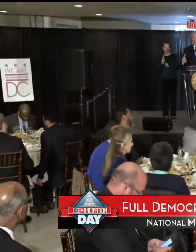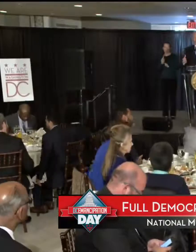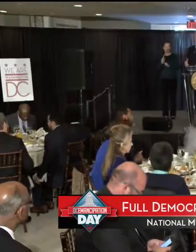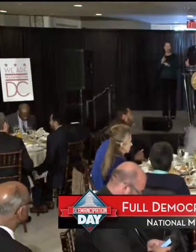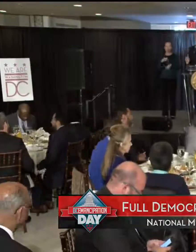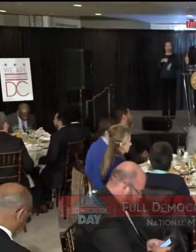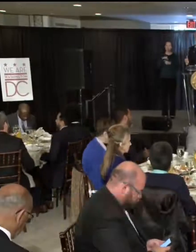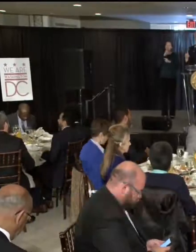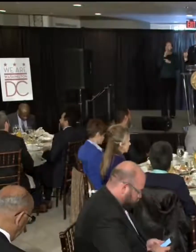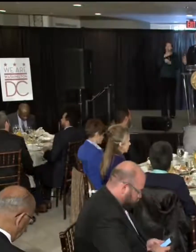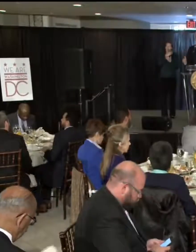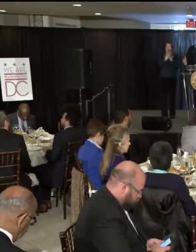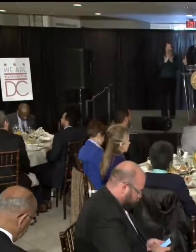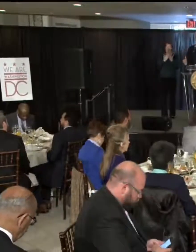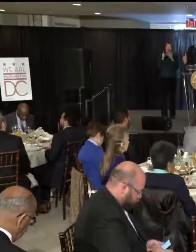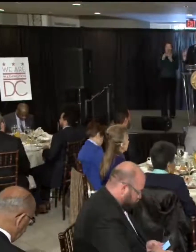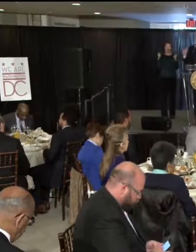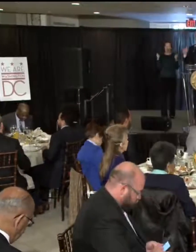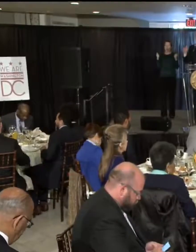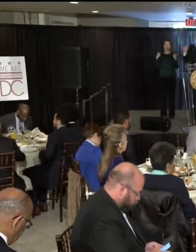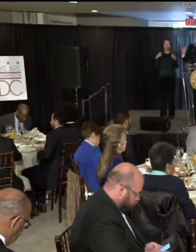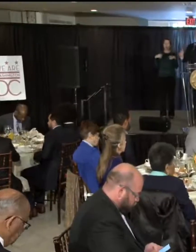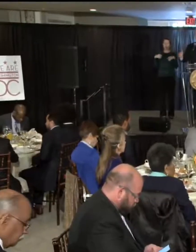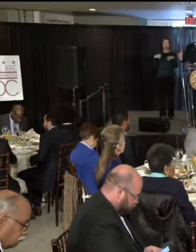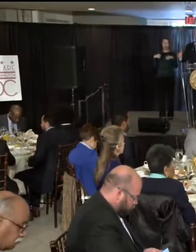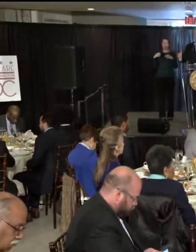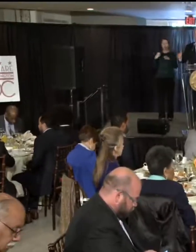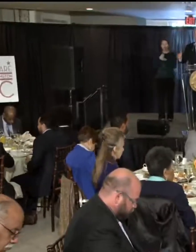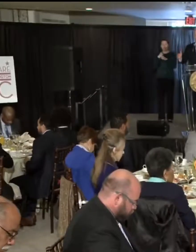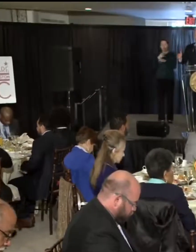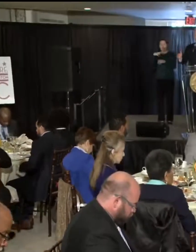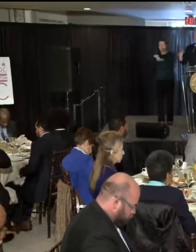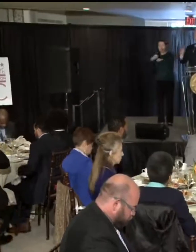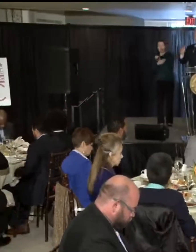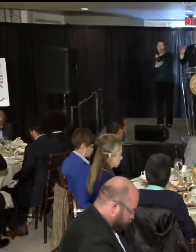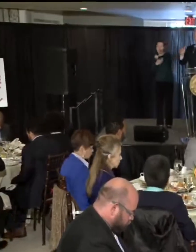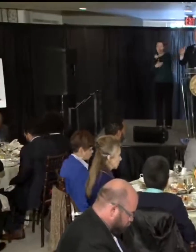OUR LARGER FIGHT AROUND THE COUNTRY FOR VOTING RIGHTS.